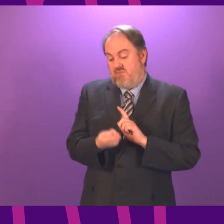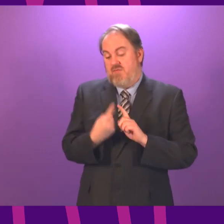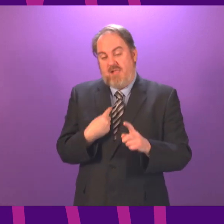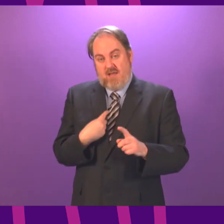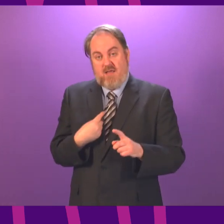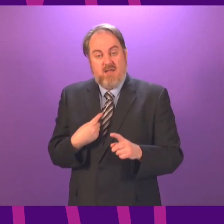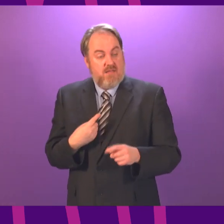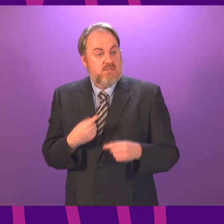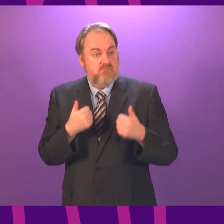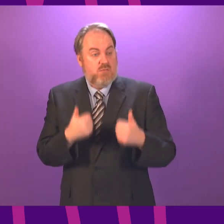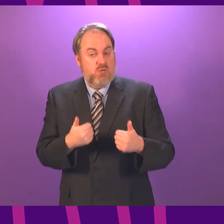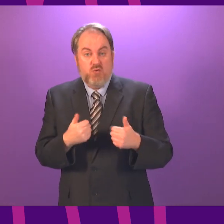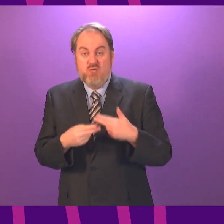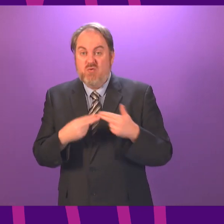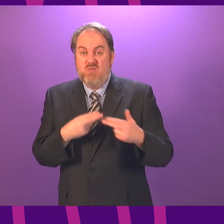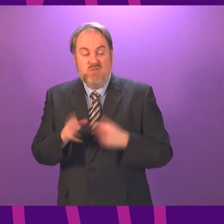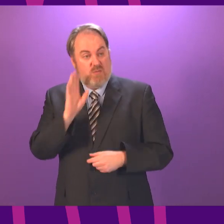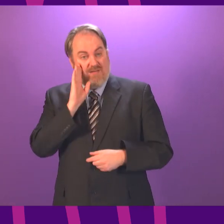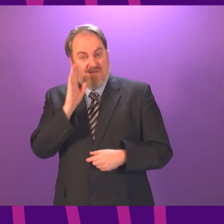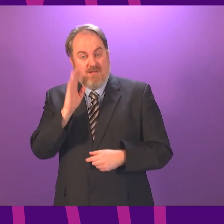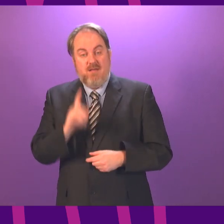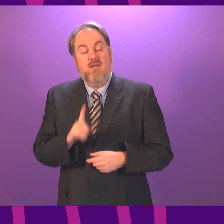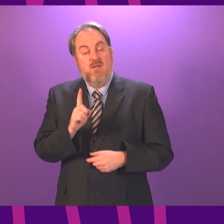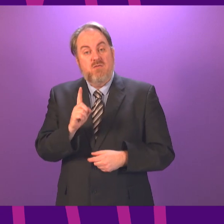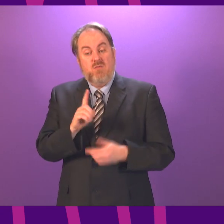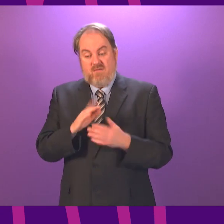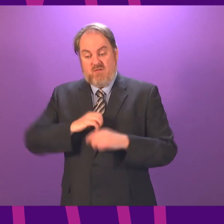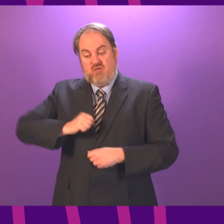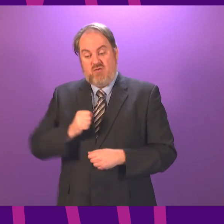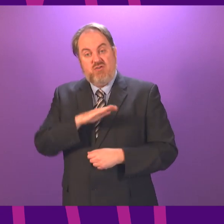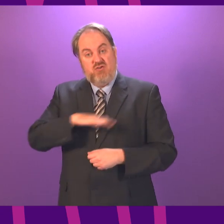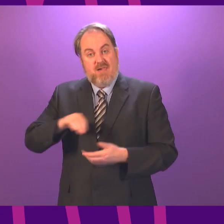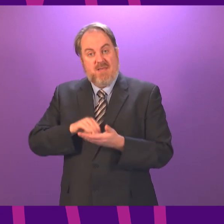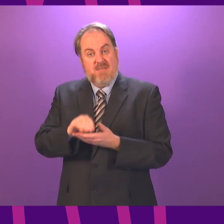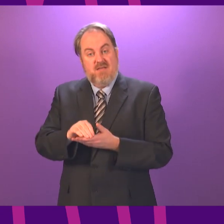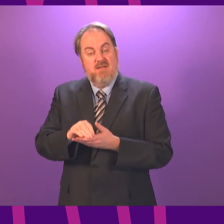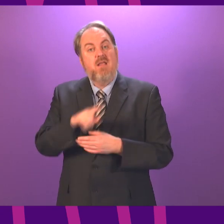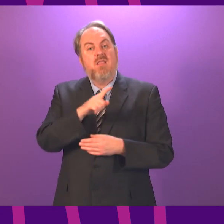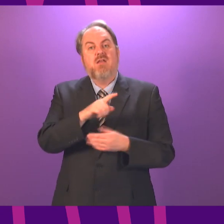and the very good news about the Scottish child payment, which has been hailed by the Joseph Rowntree Foundation as “more needed than ever”. However, the Tories at Westminster